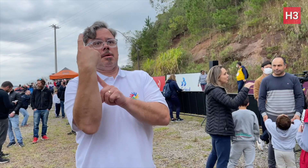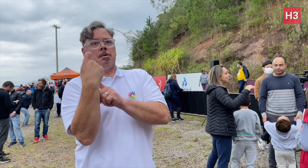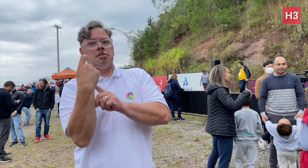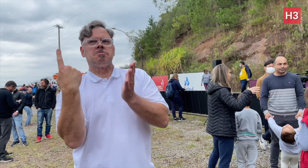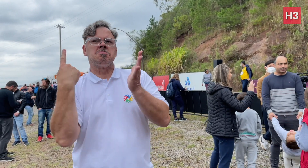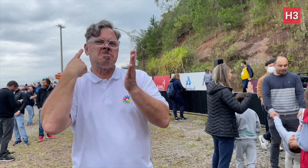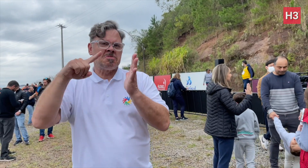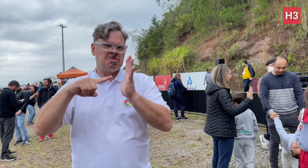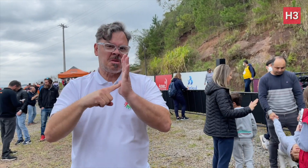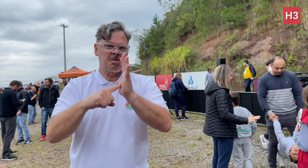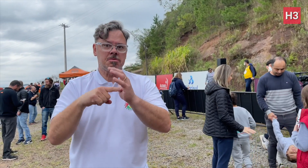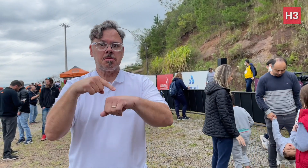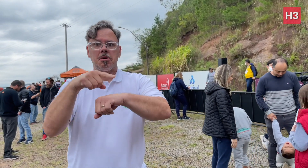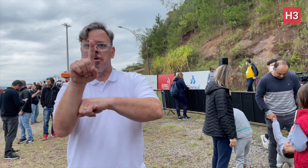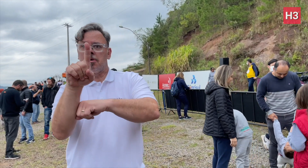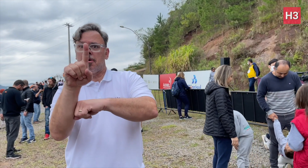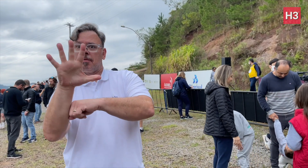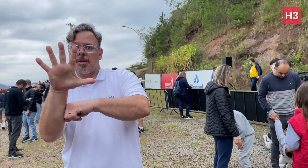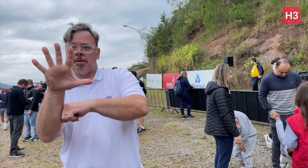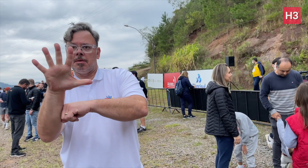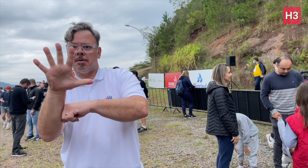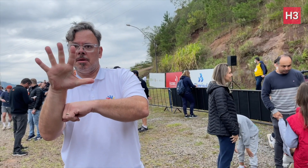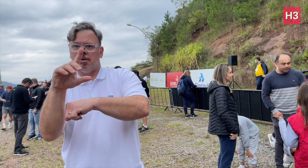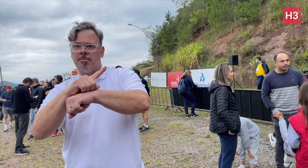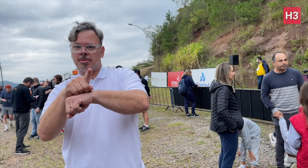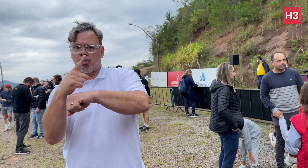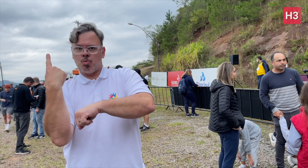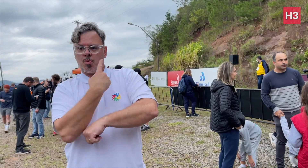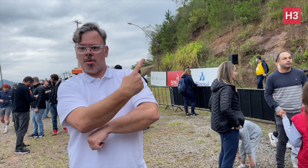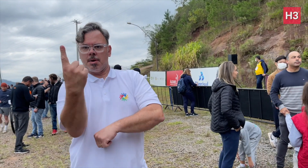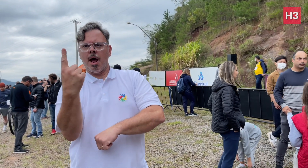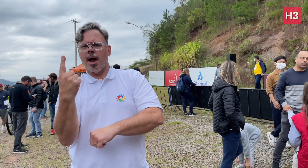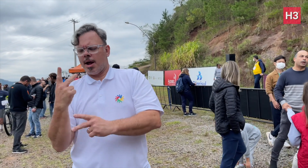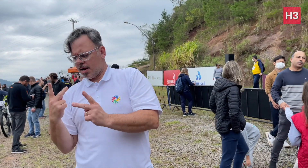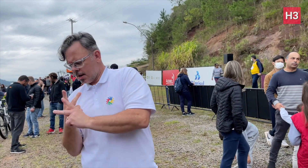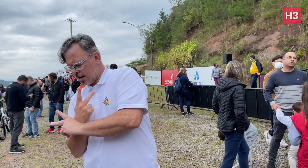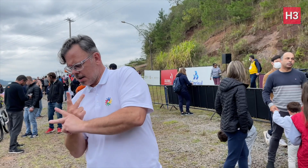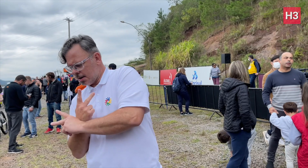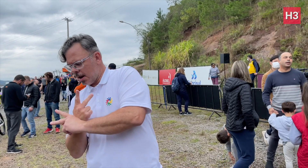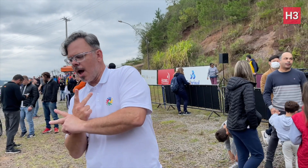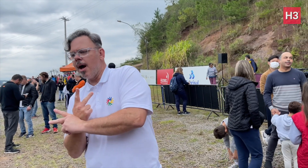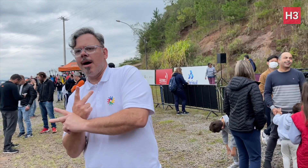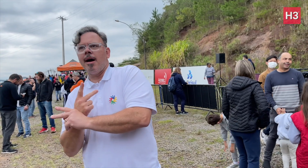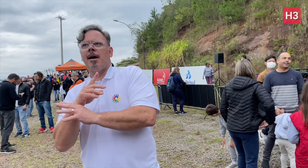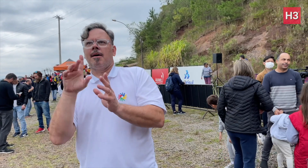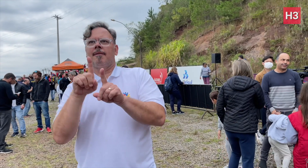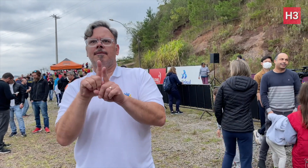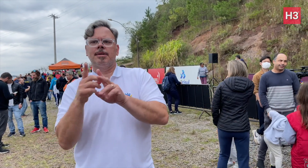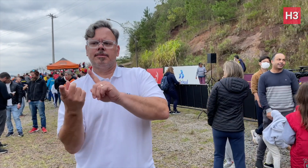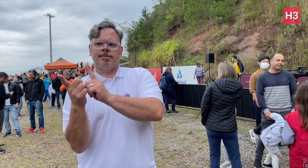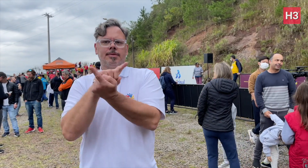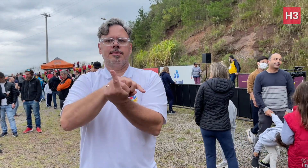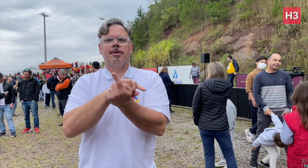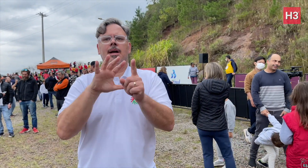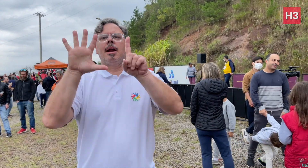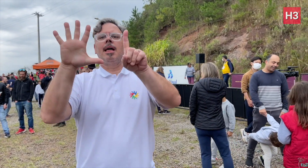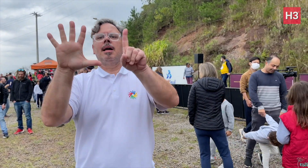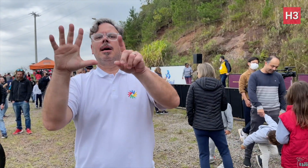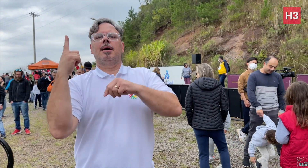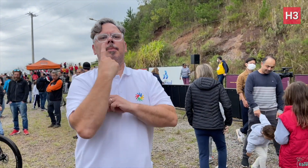If a cyclist completes a full lap at 1:05, that means they've completed the first of six laps,